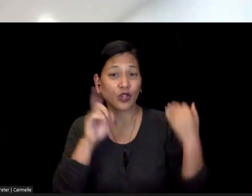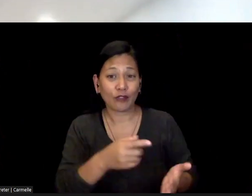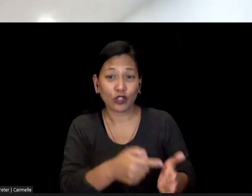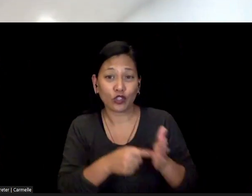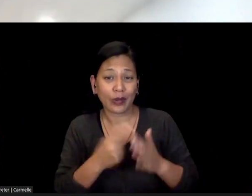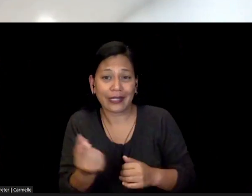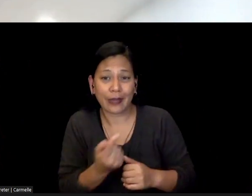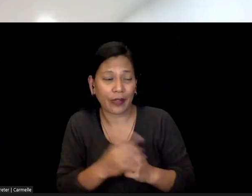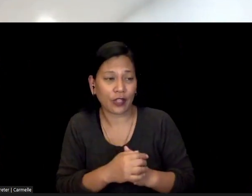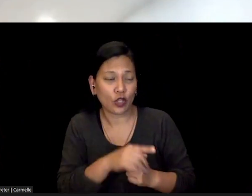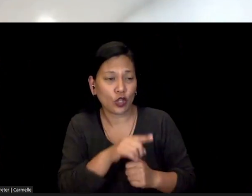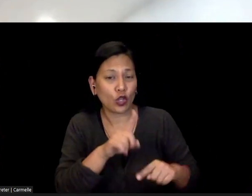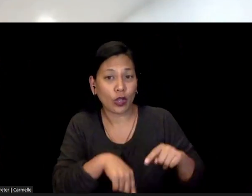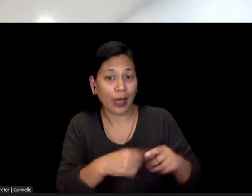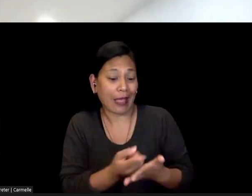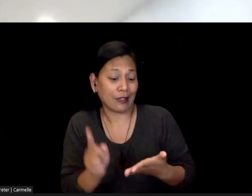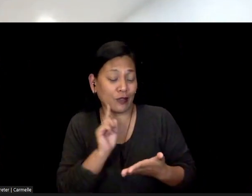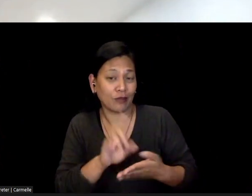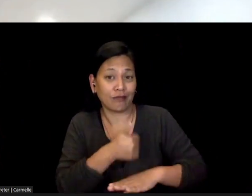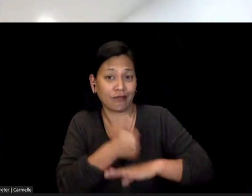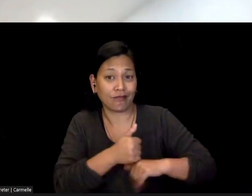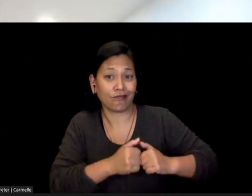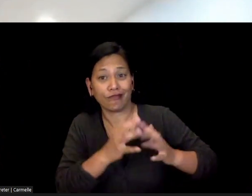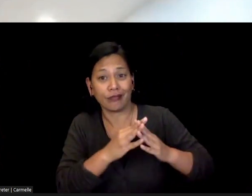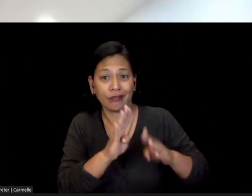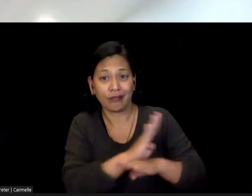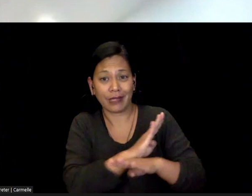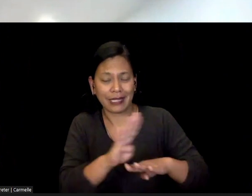You can't just have started a business last week and said, I'm starting this.